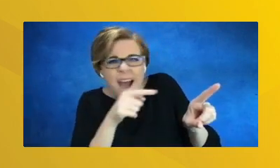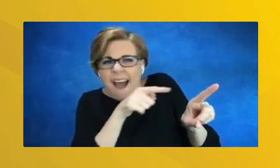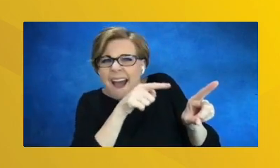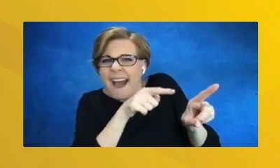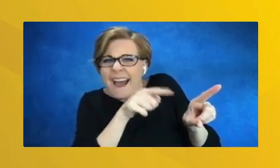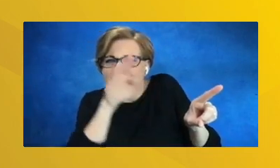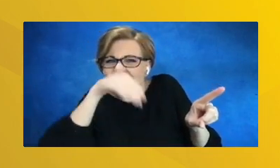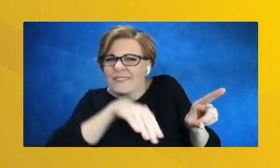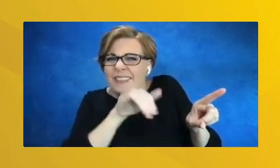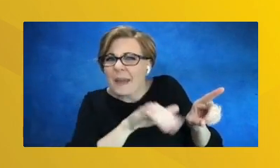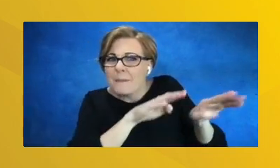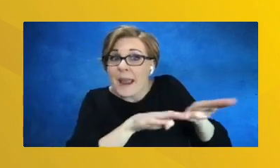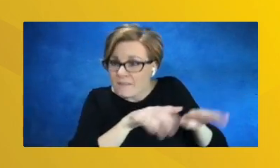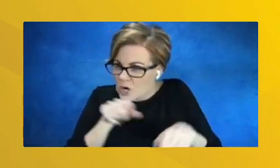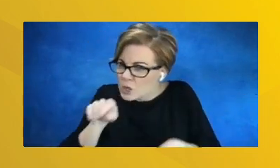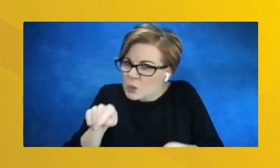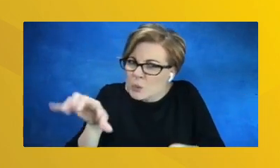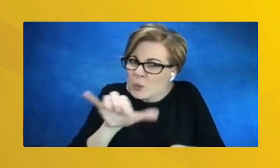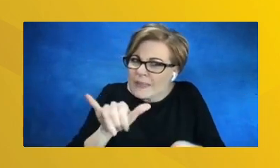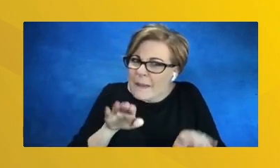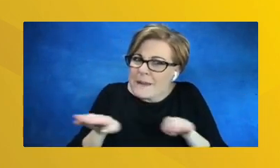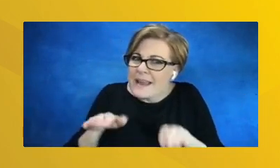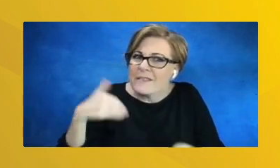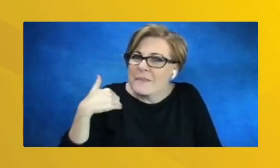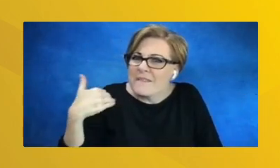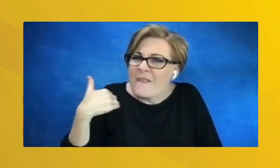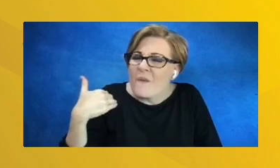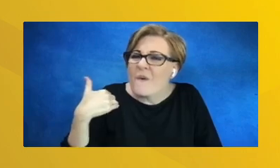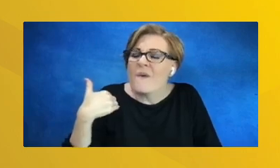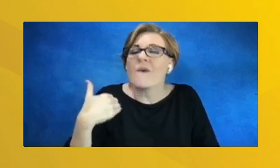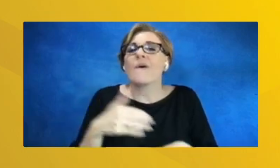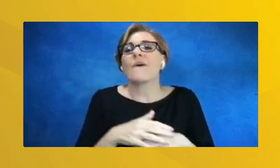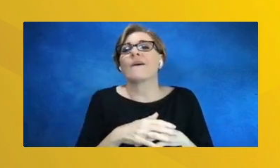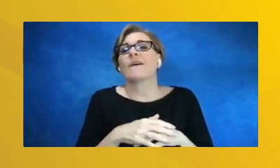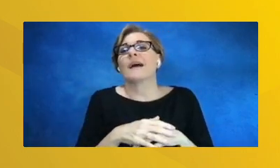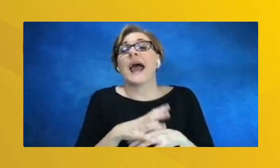ever done that sort of behavior, really, and then start getting into some of the SEL goals as well.